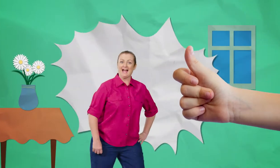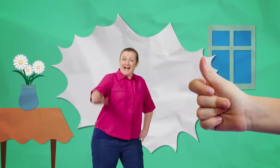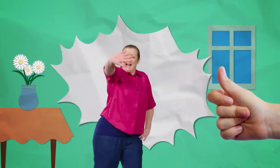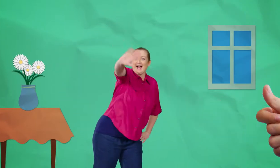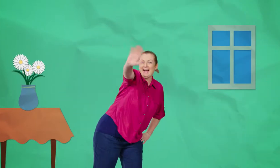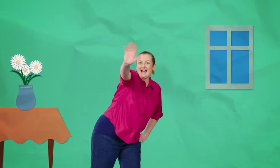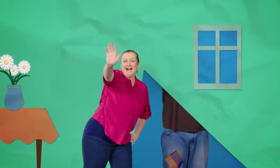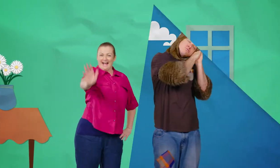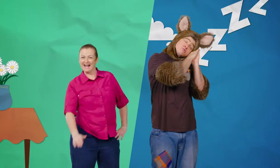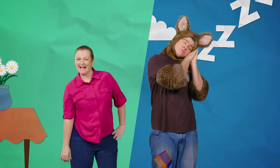Hello.